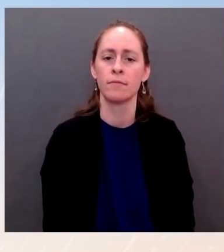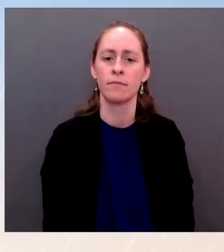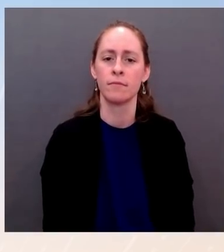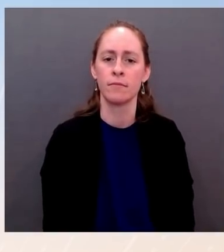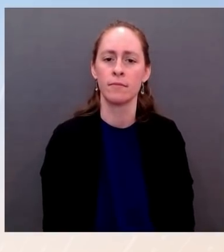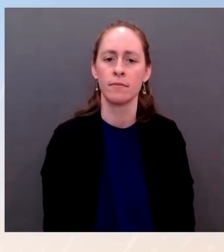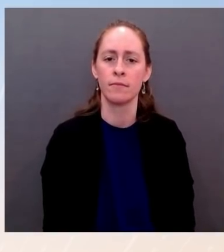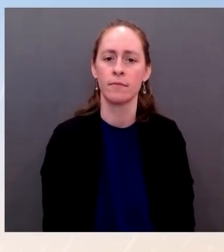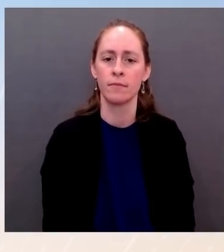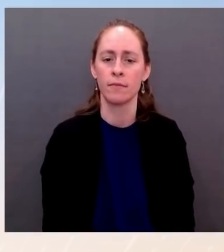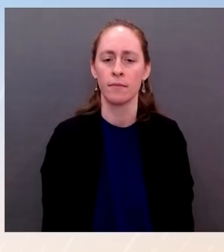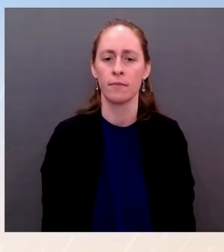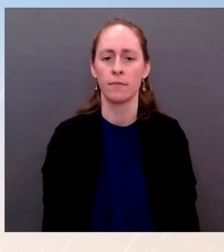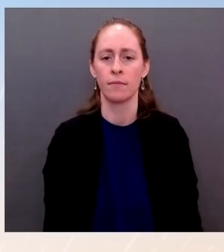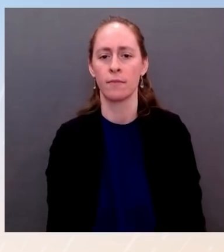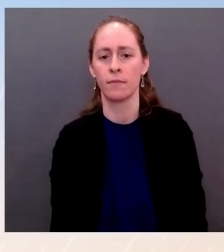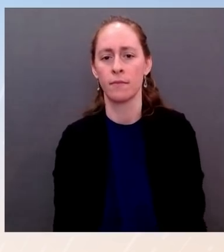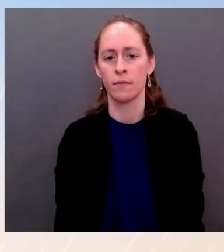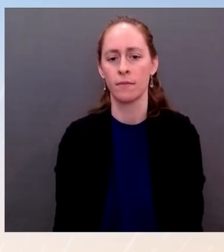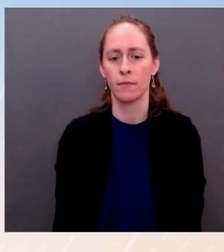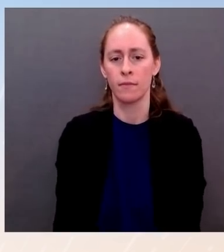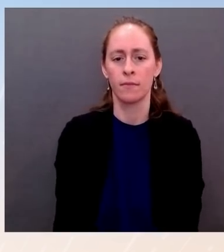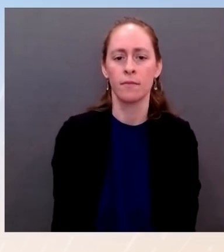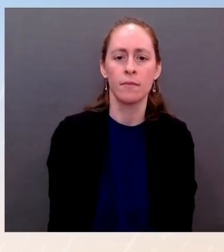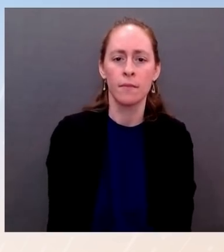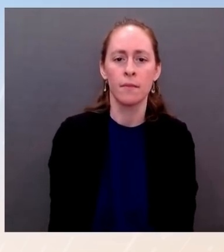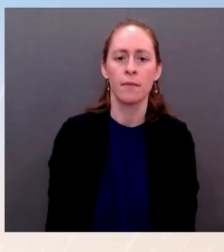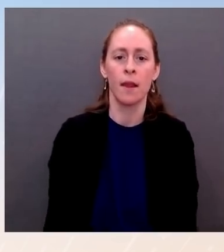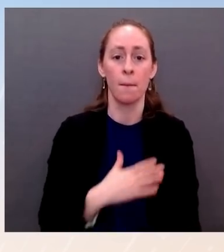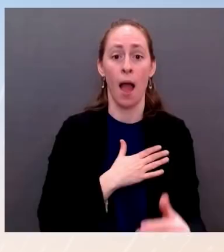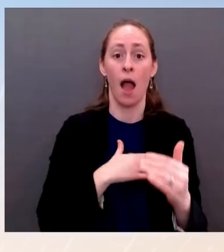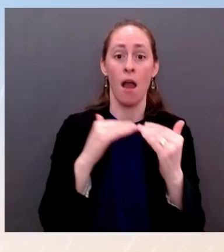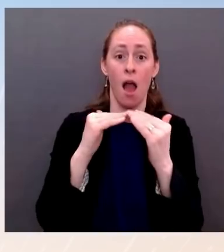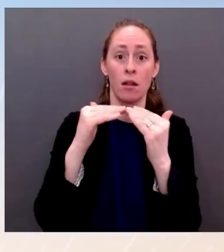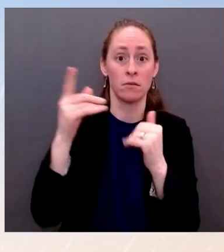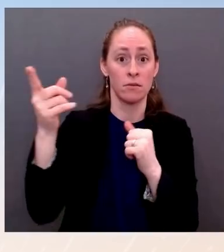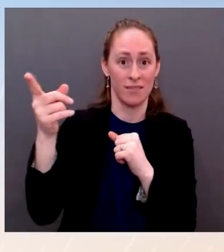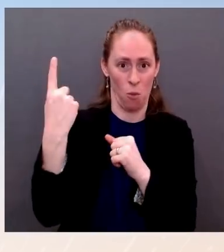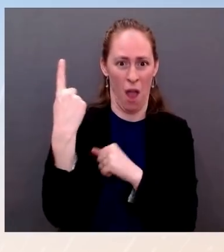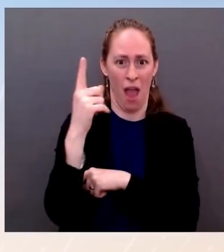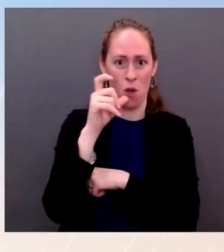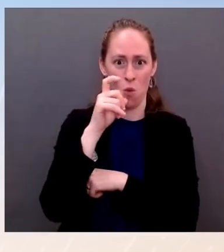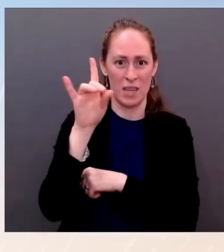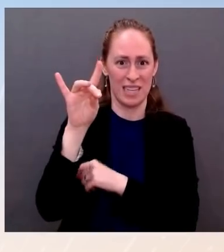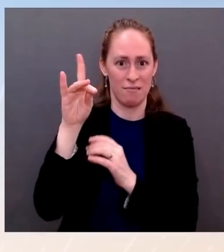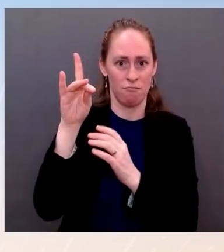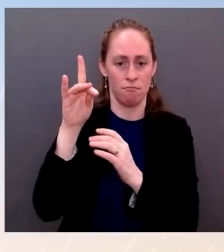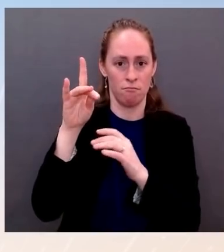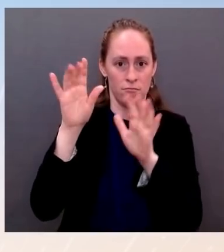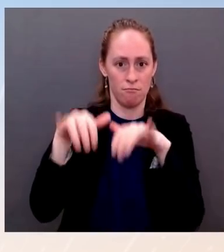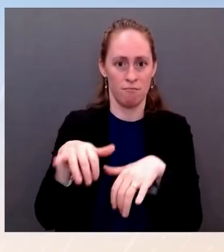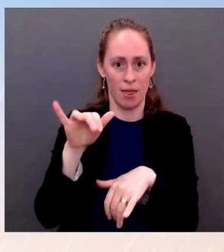who say the U.S. does believe that Putin has made up his mind, has communicated that to the military, and that they've been shown intelligence on that.